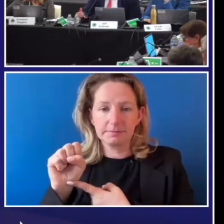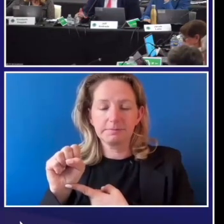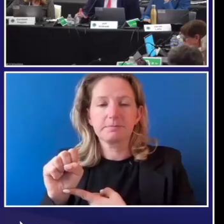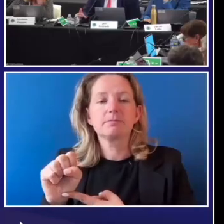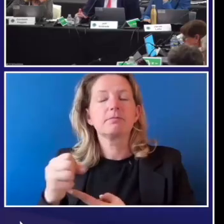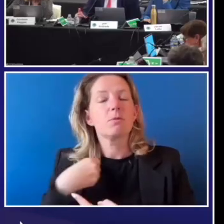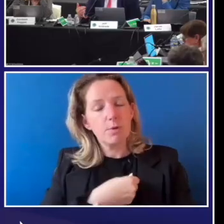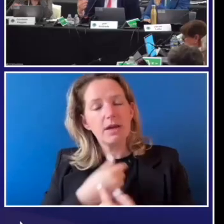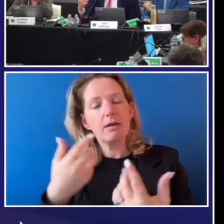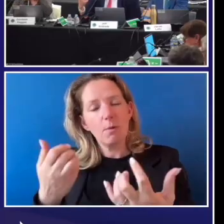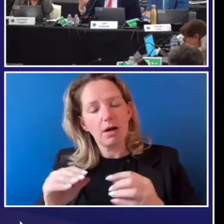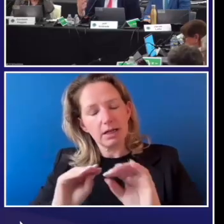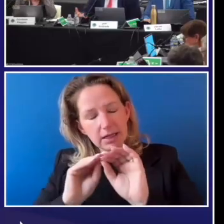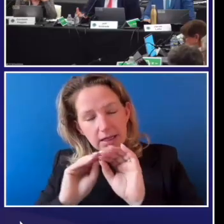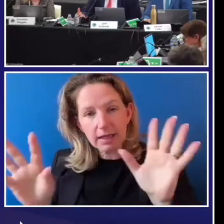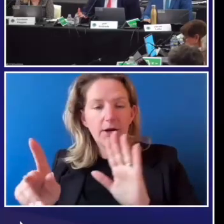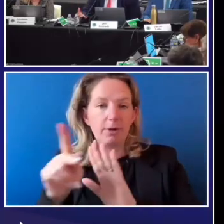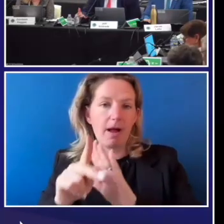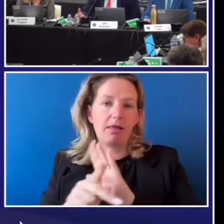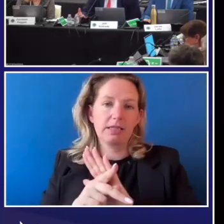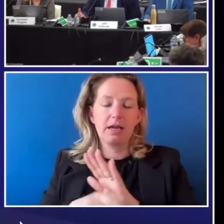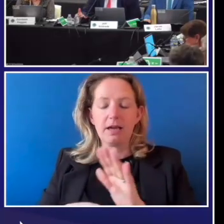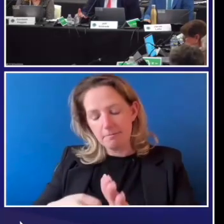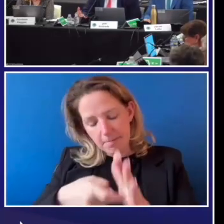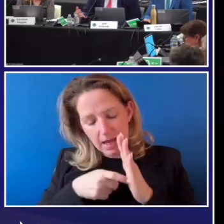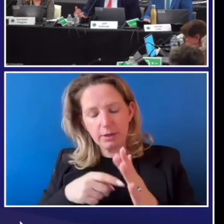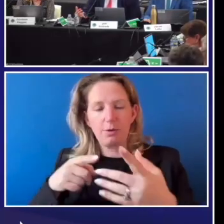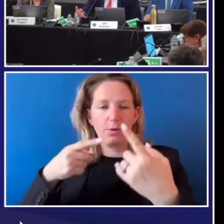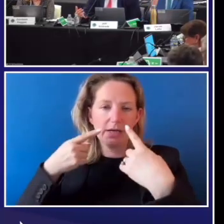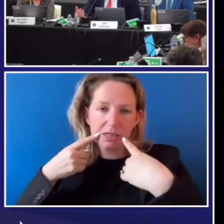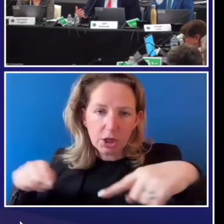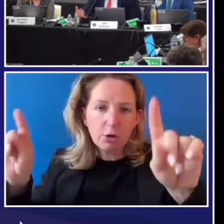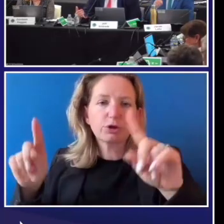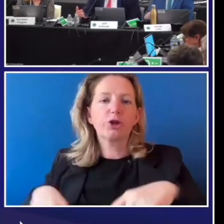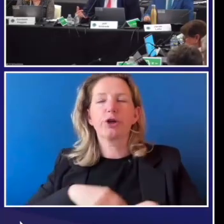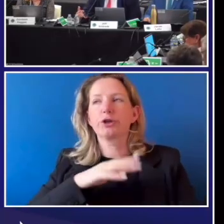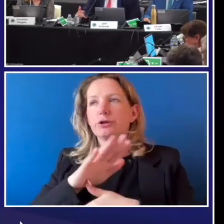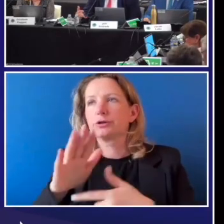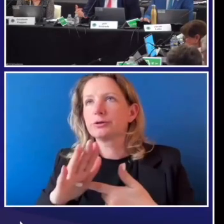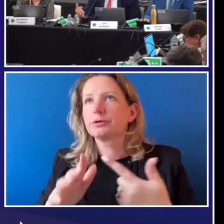policy, mandatory disclosures, you know, with regard to,